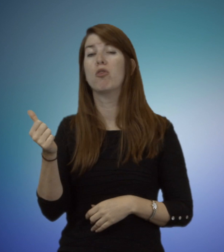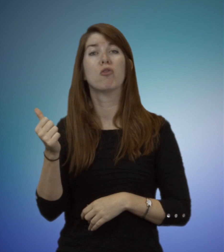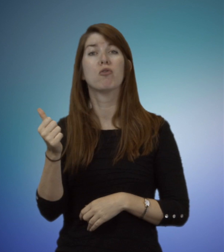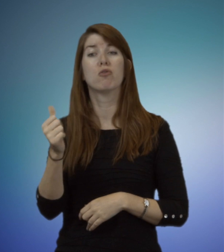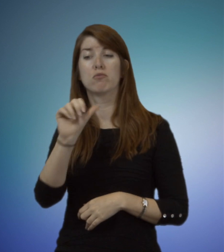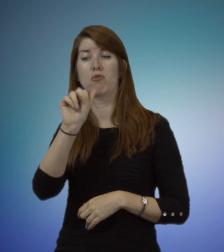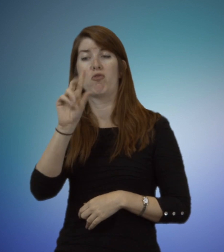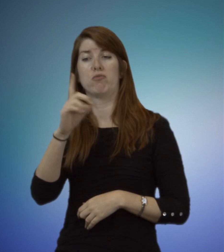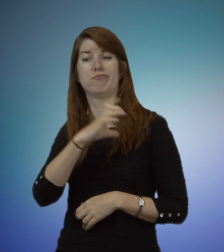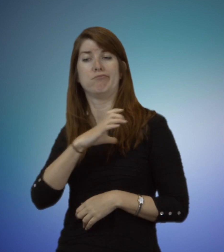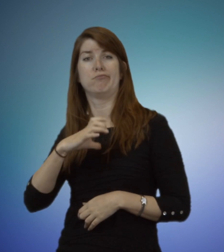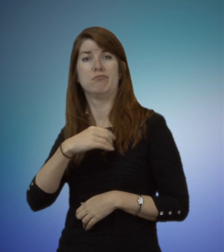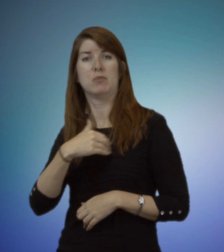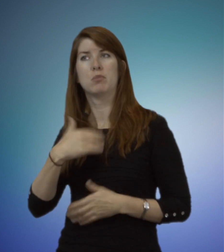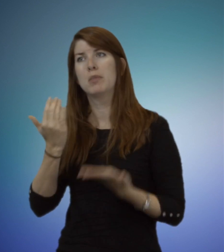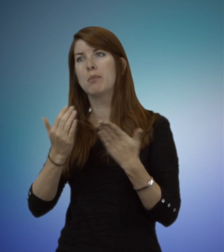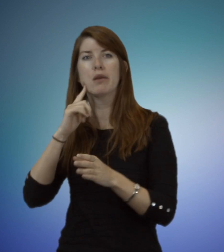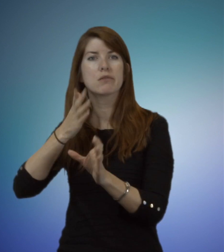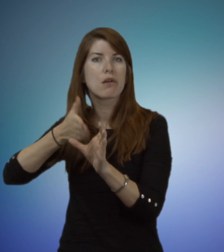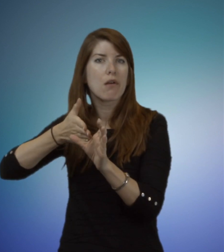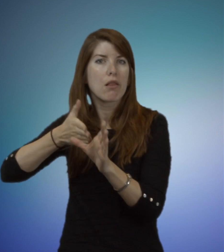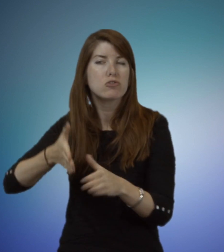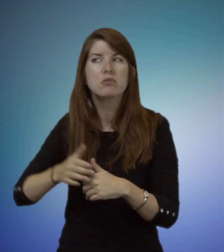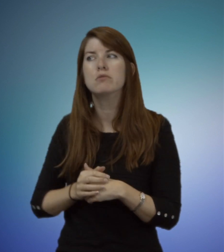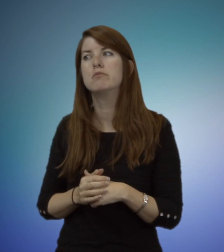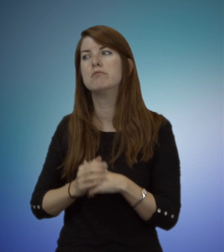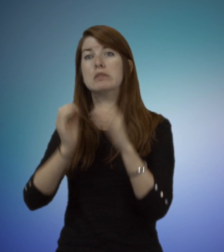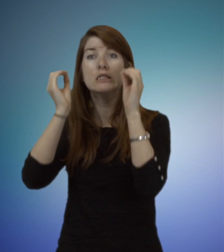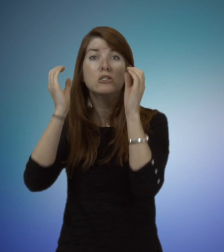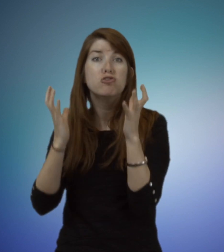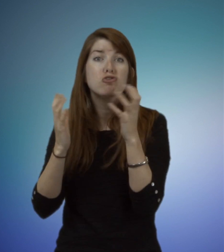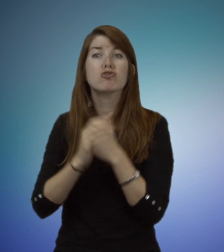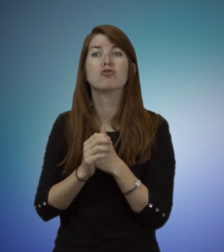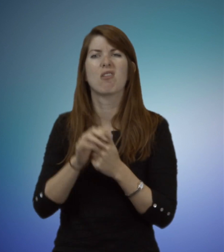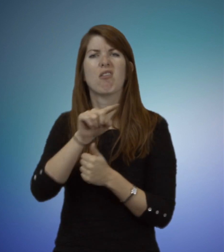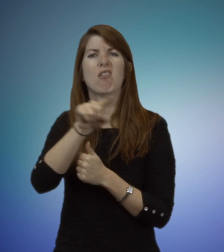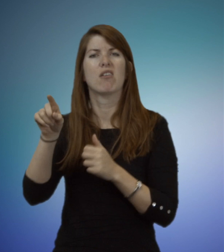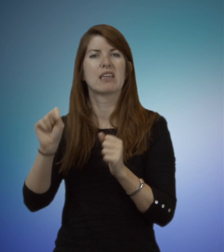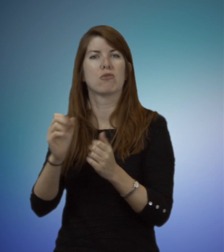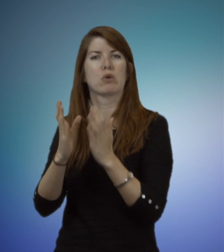such as a licensed school psychologist, teachers, something like that.